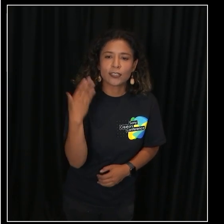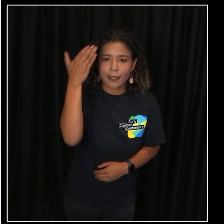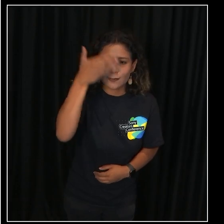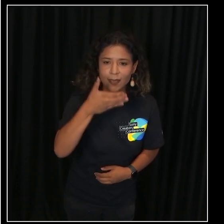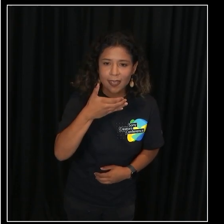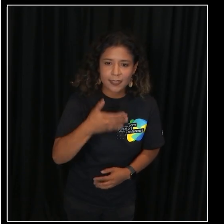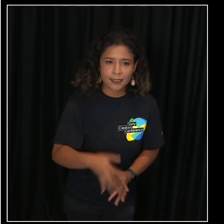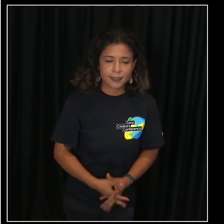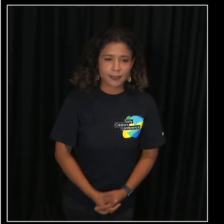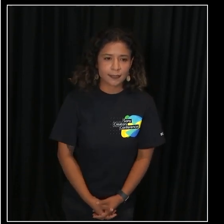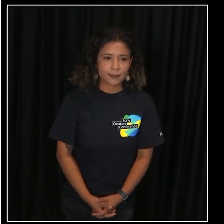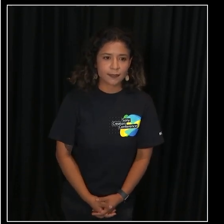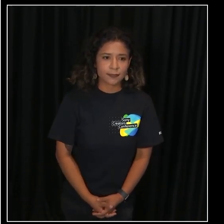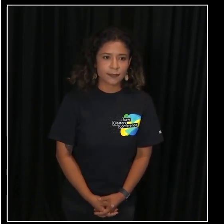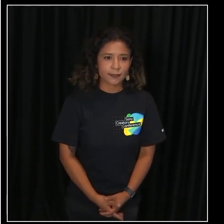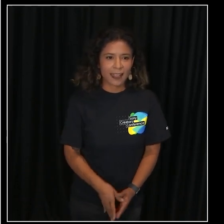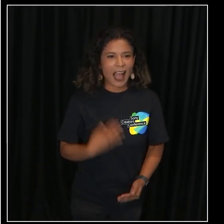I mean, also introduce some kind of kooky techniques